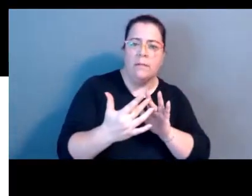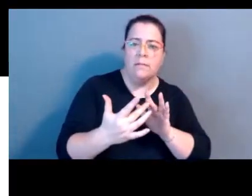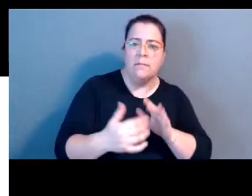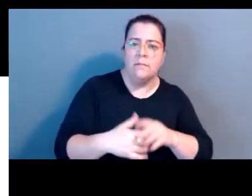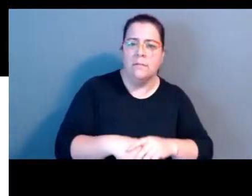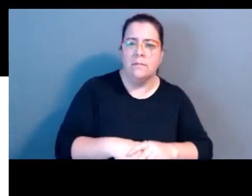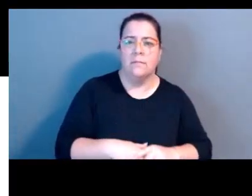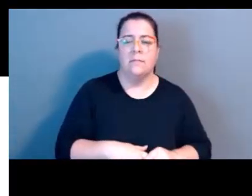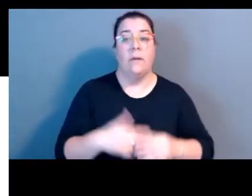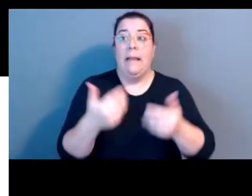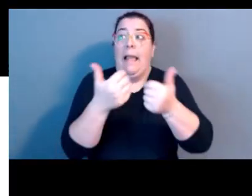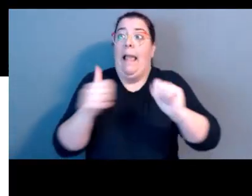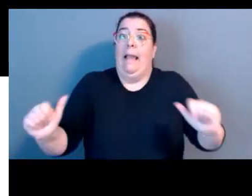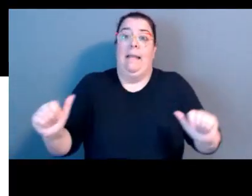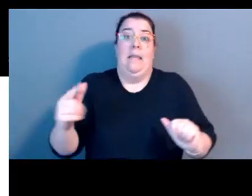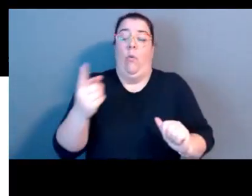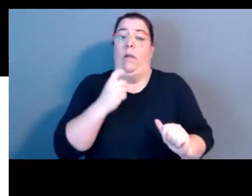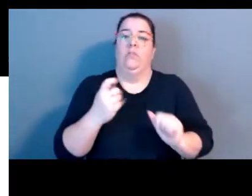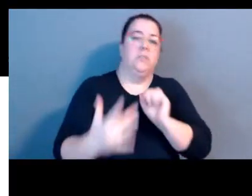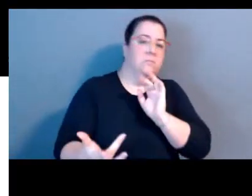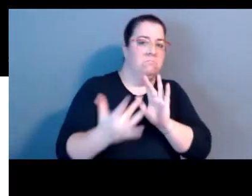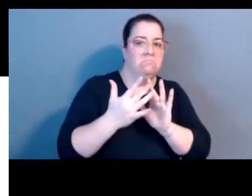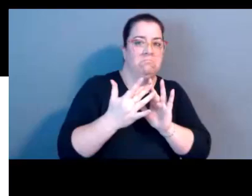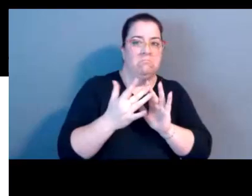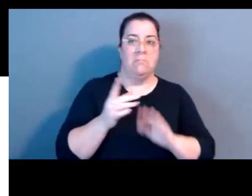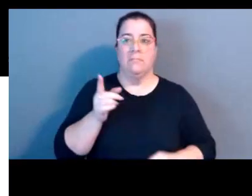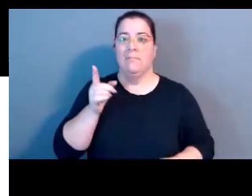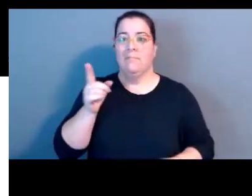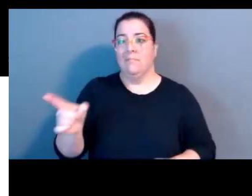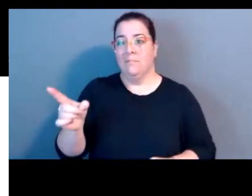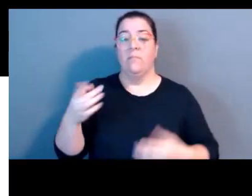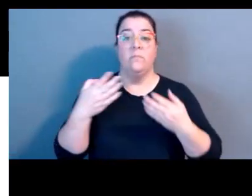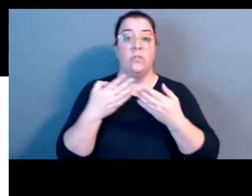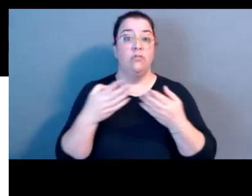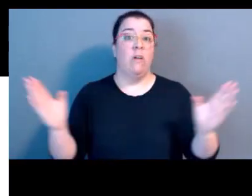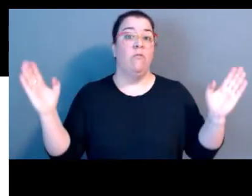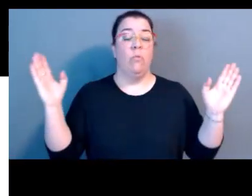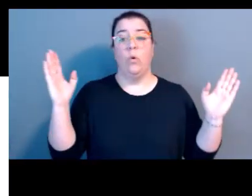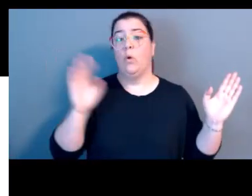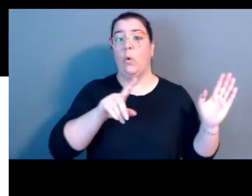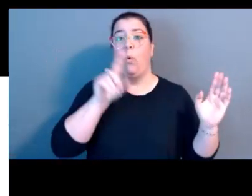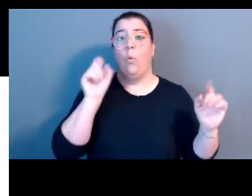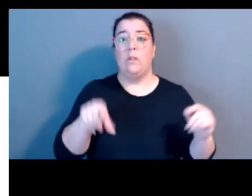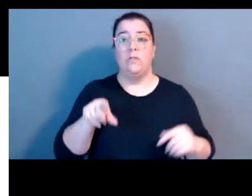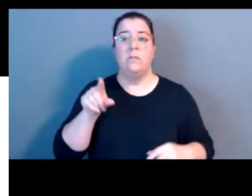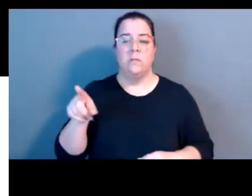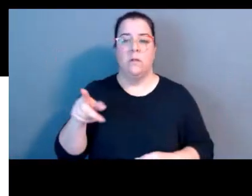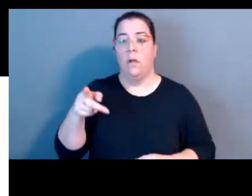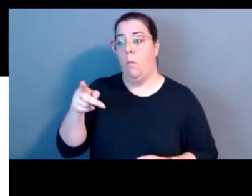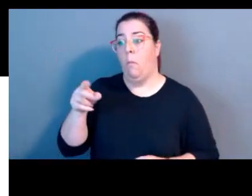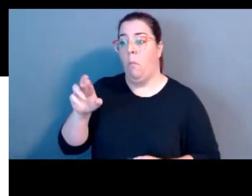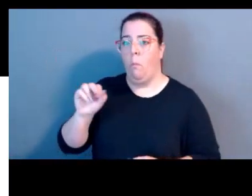For General inquiries about the Canada Council, the portal, or issues related to